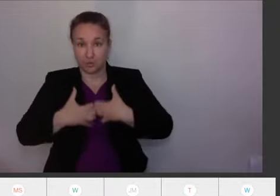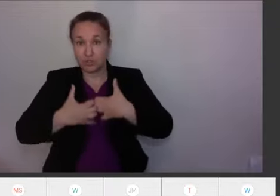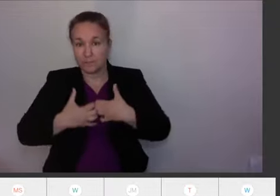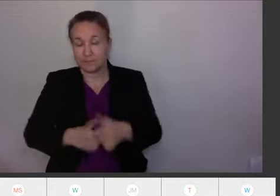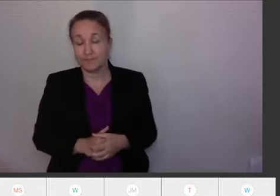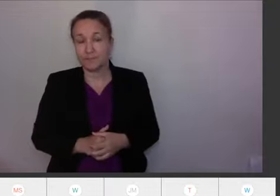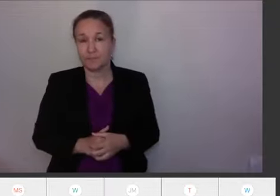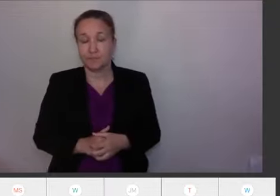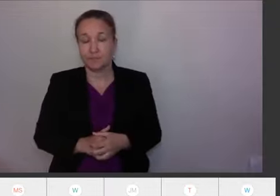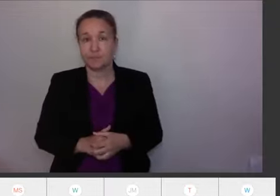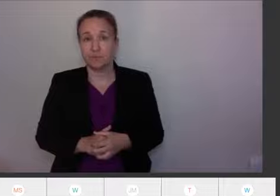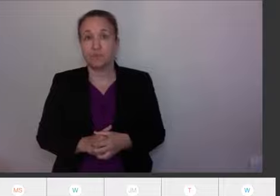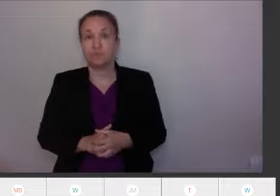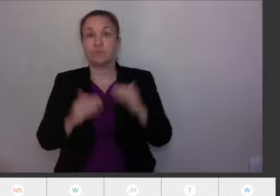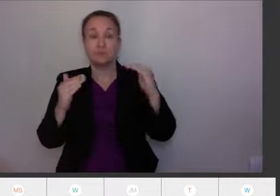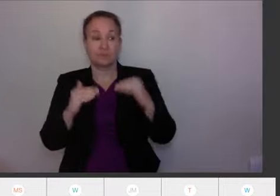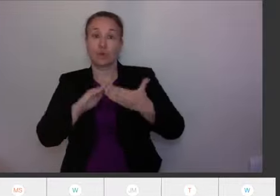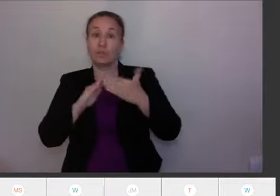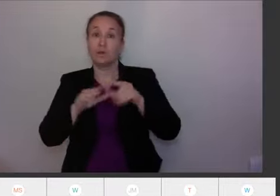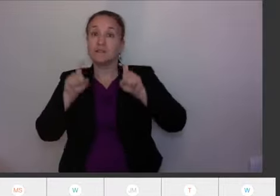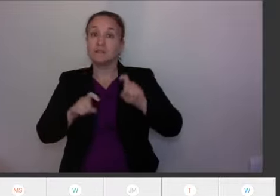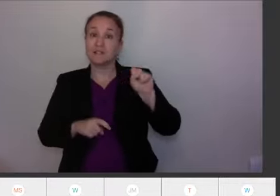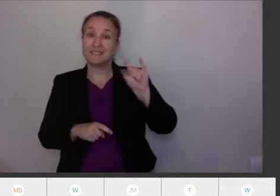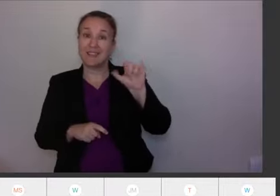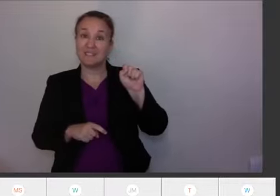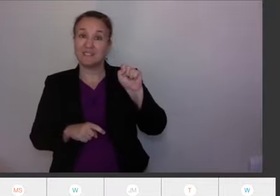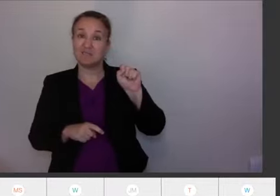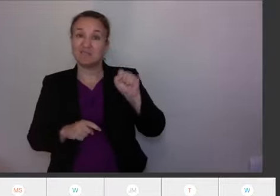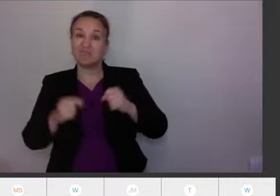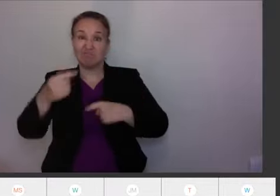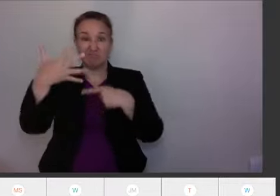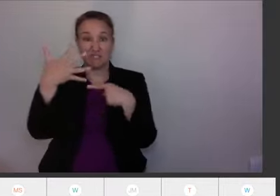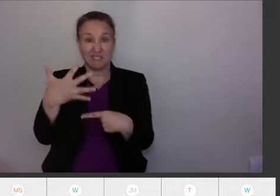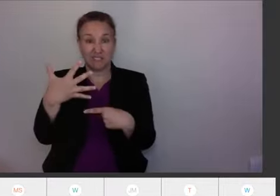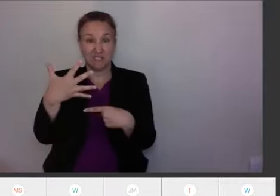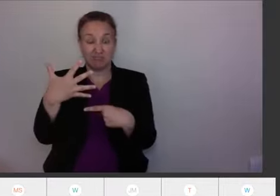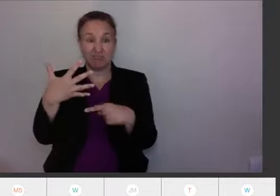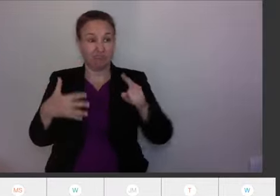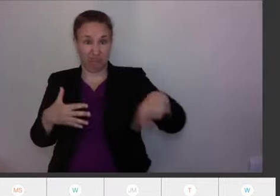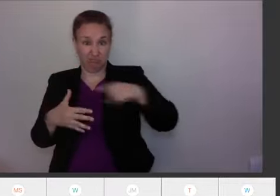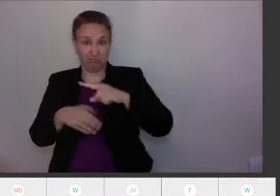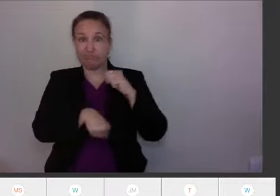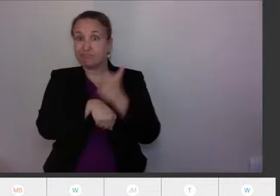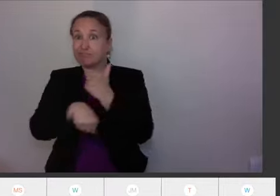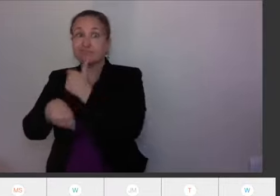our community test sites all six of them are up and running around the county